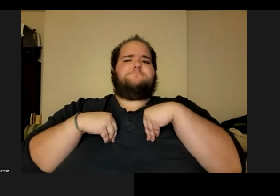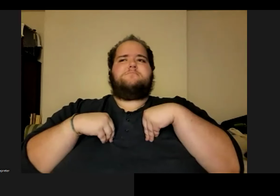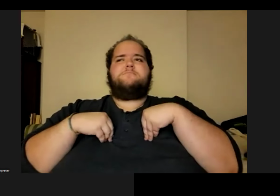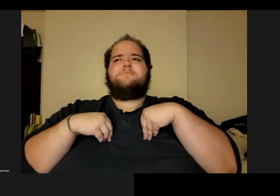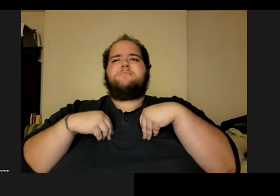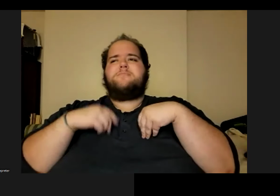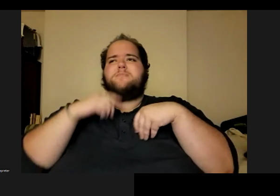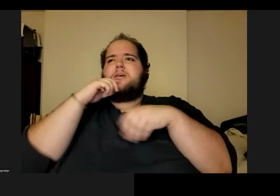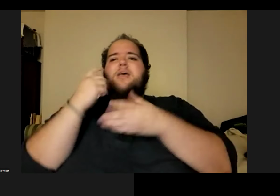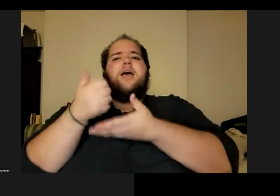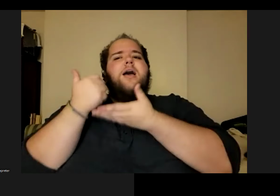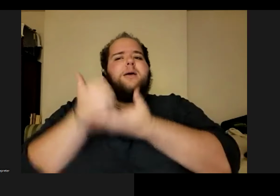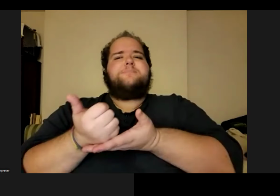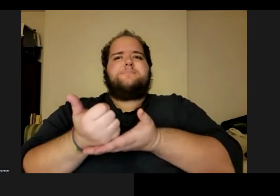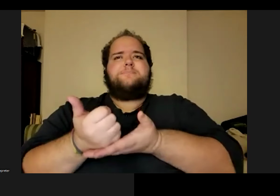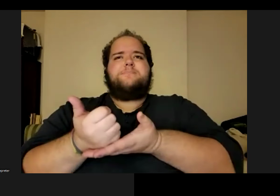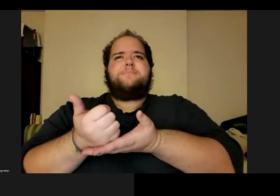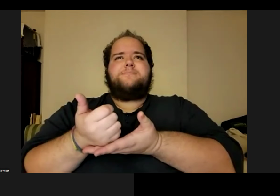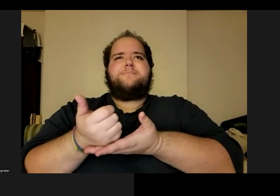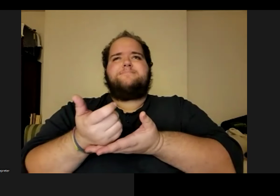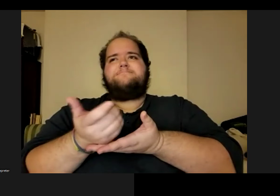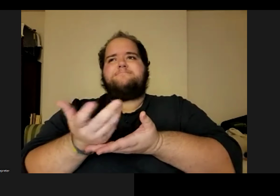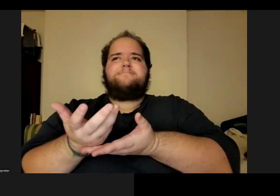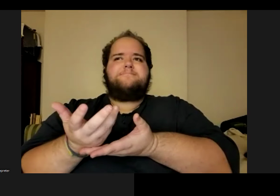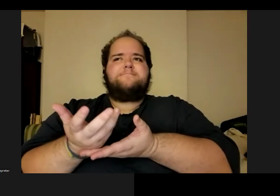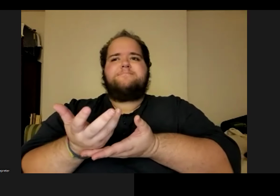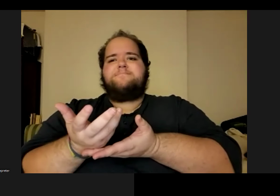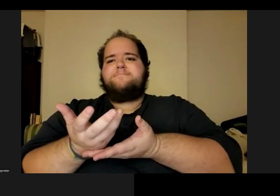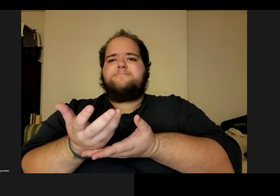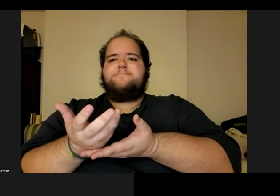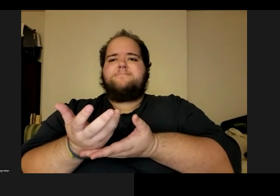To… really keep it more